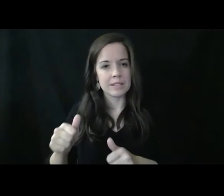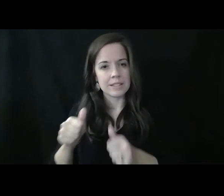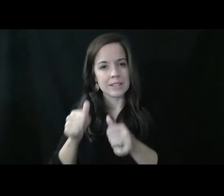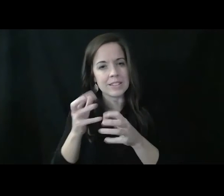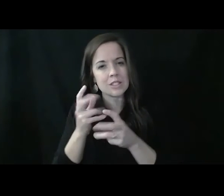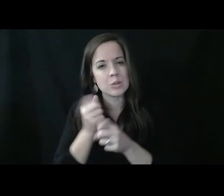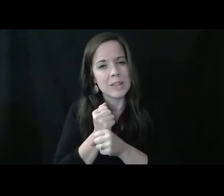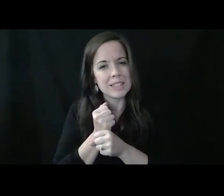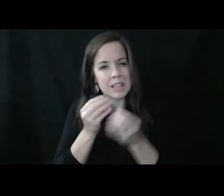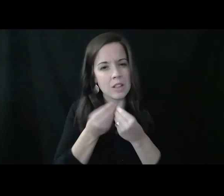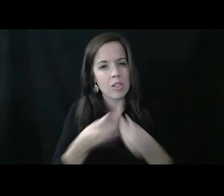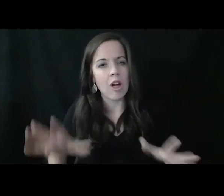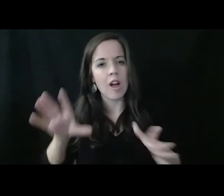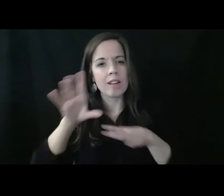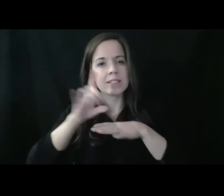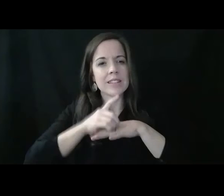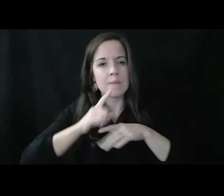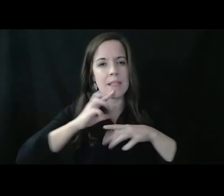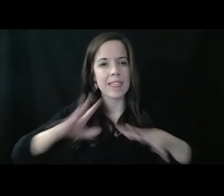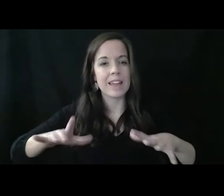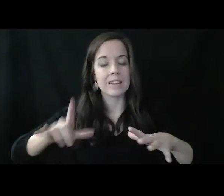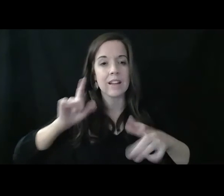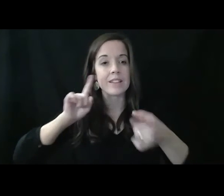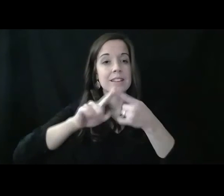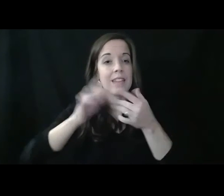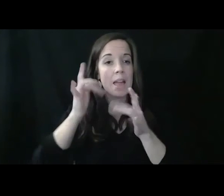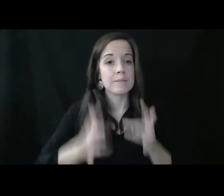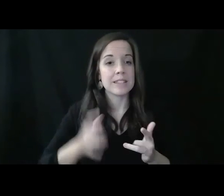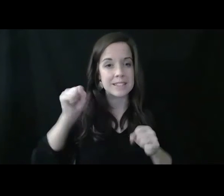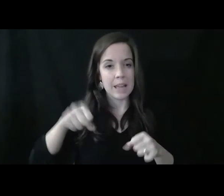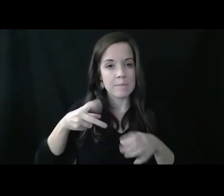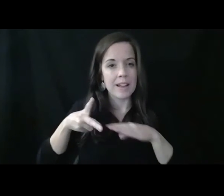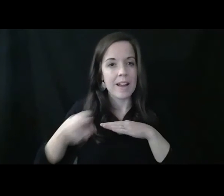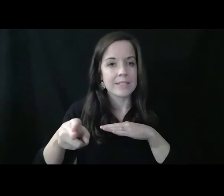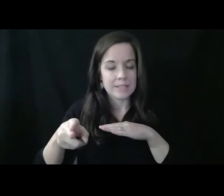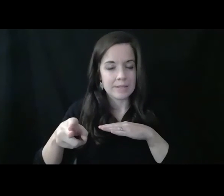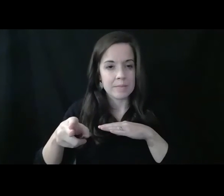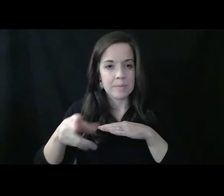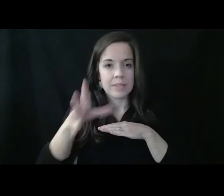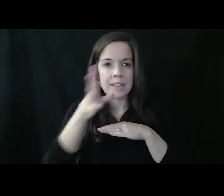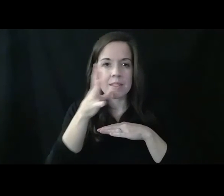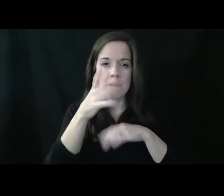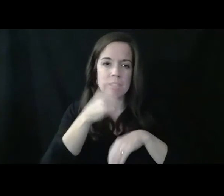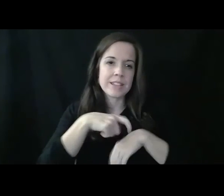until the emptiness can be cut. The mother sets an alarm to remember to feed the daughter,